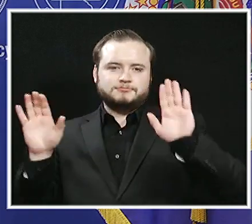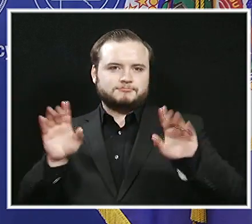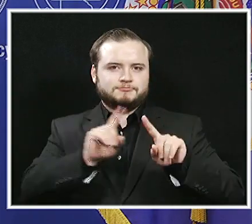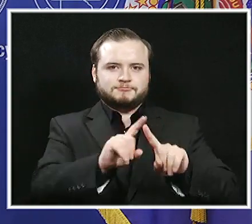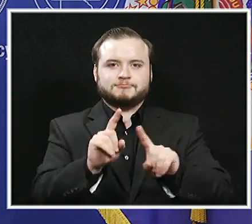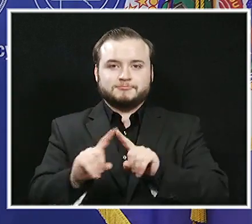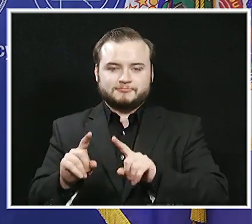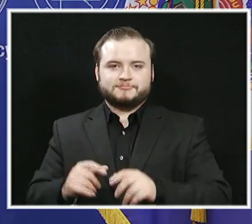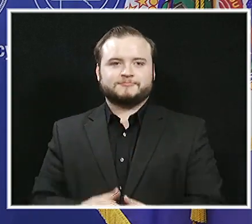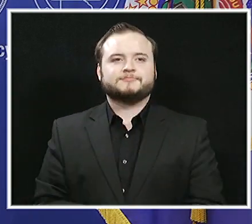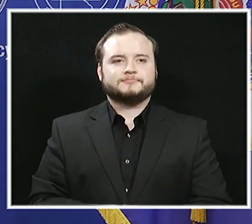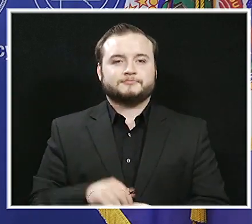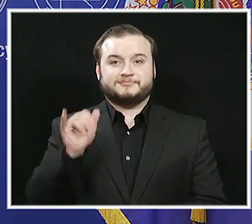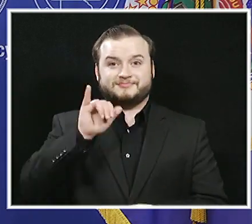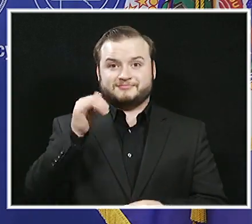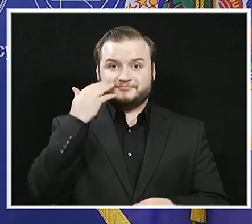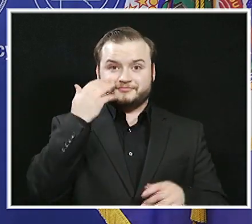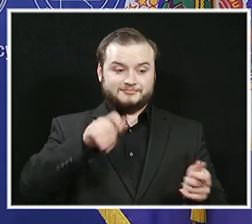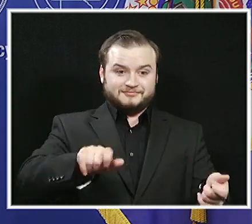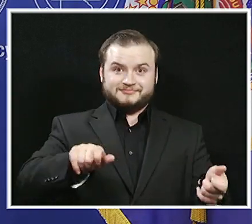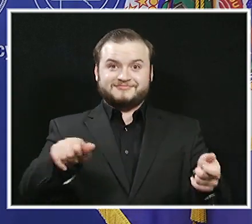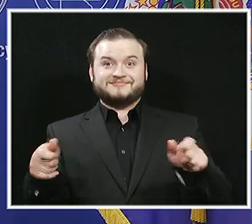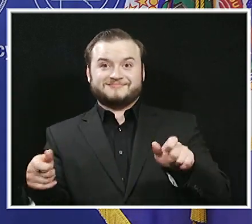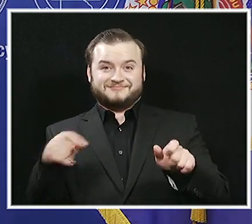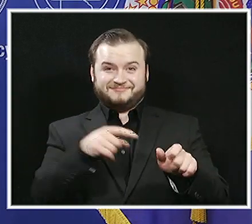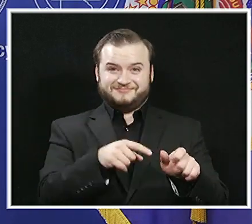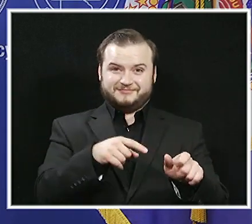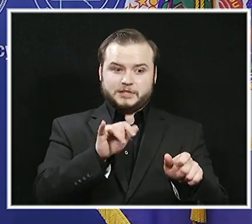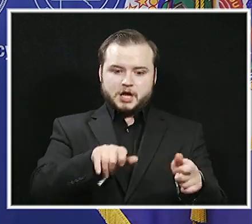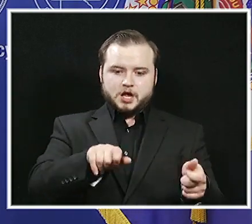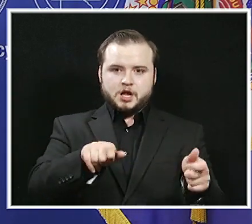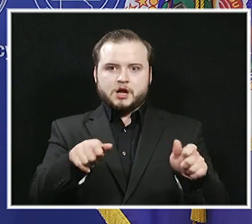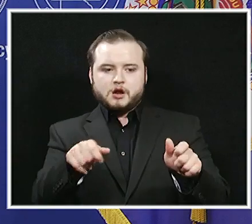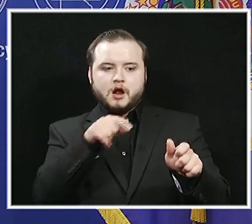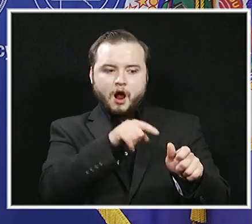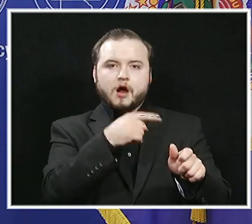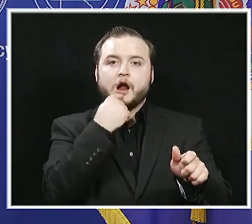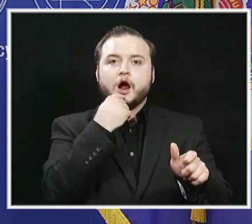to make sure that we're getting this right for businesses and this move to turn that dial towards